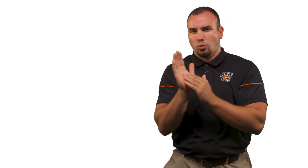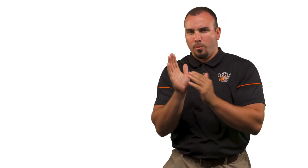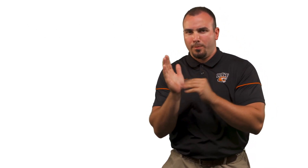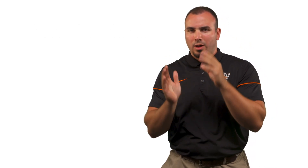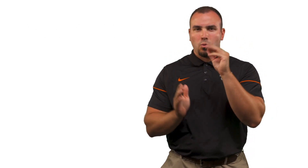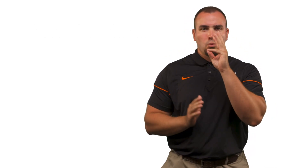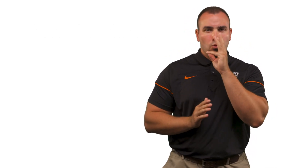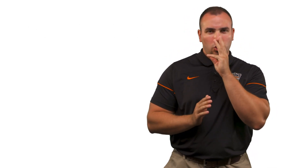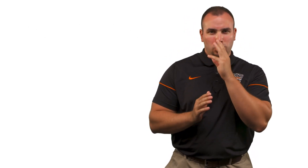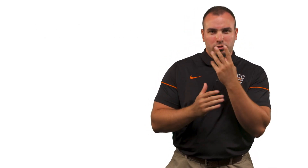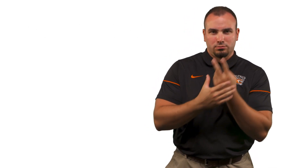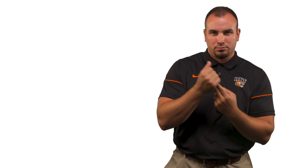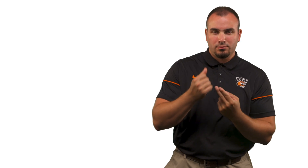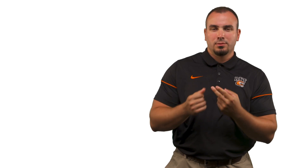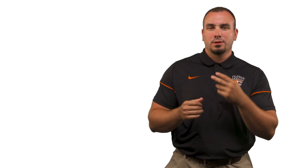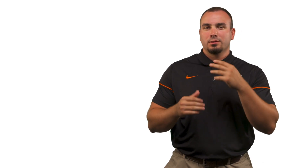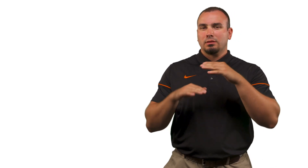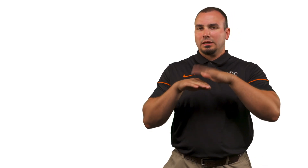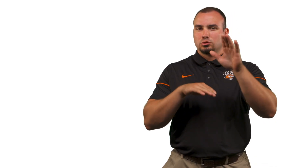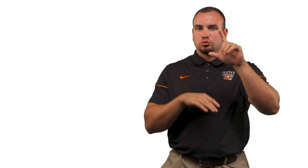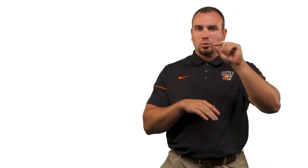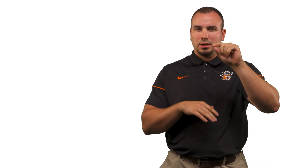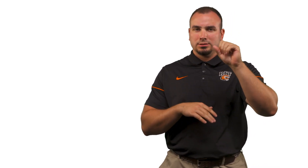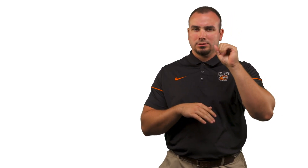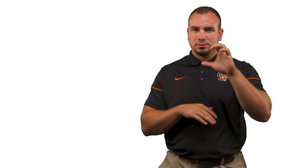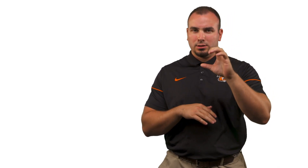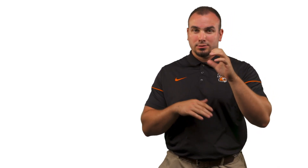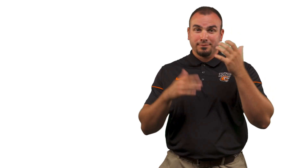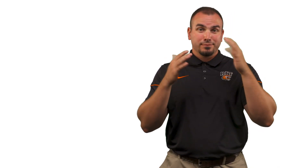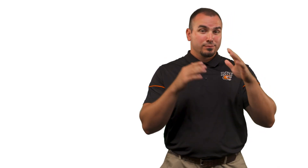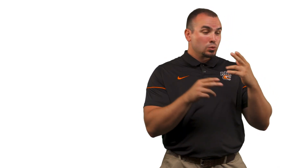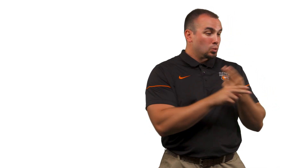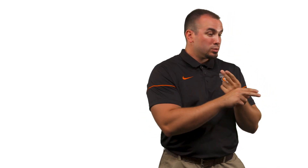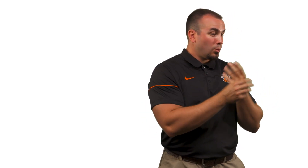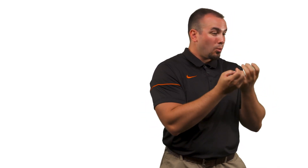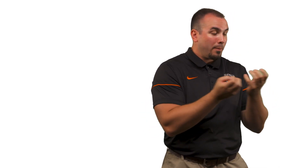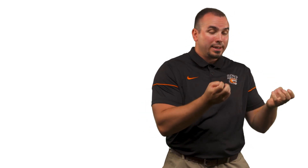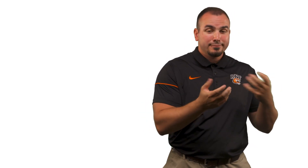Wash your hands with soap and water for at least 20 seconds: